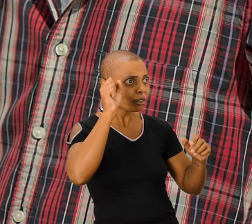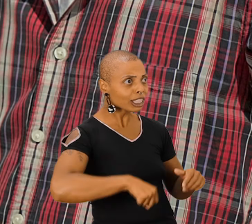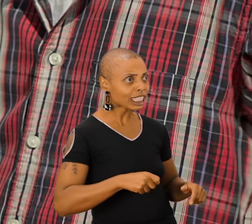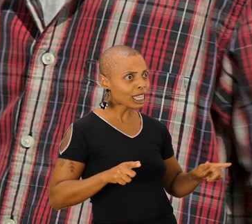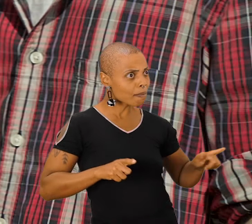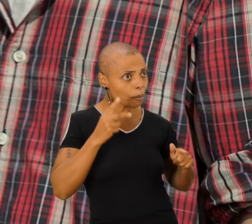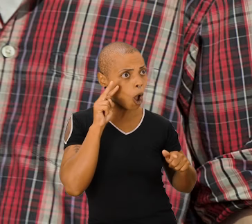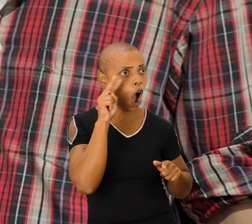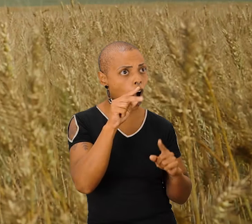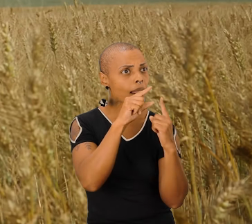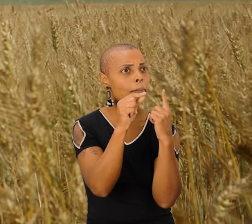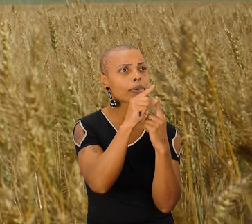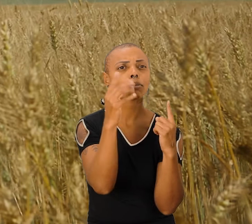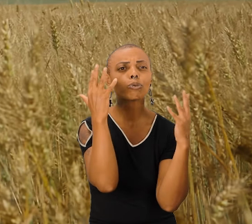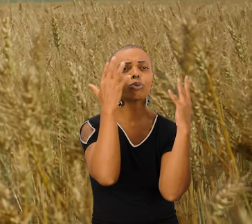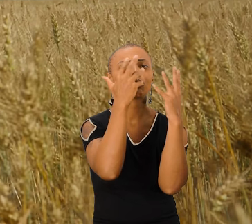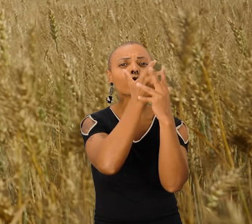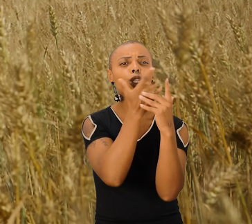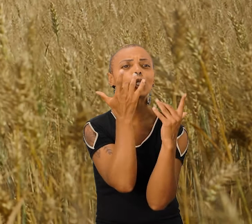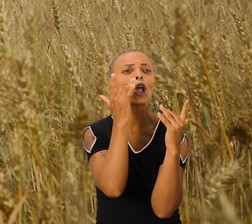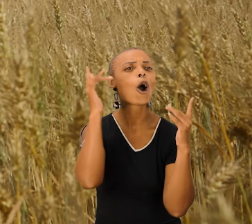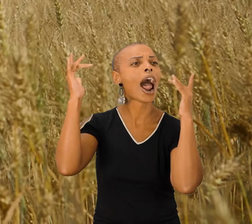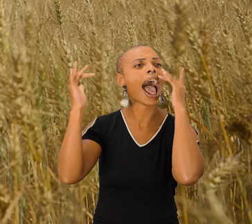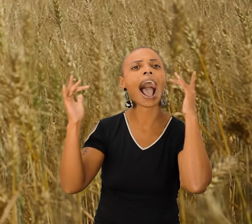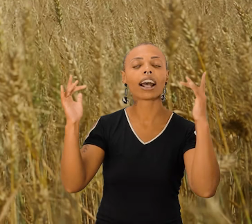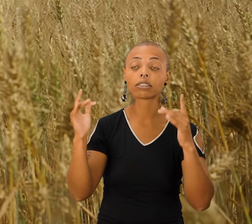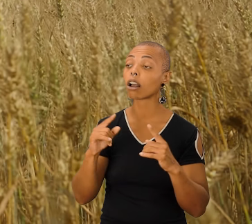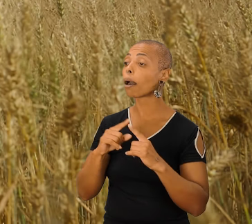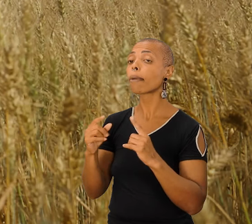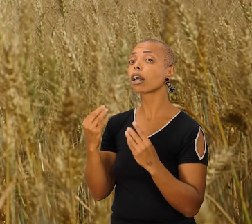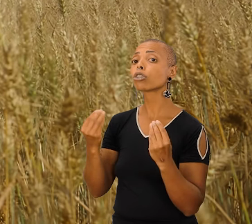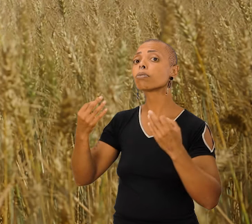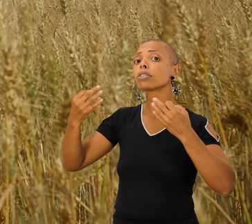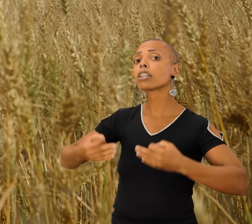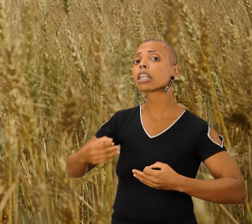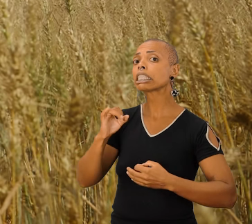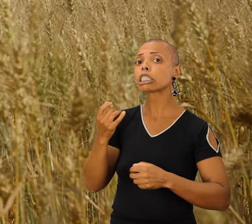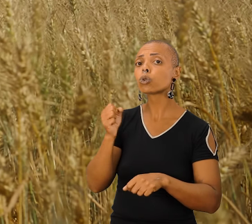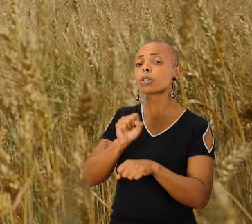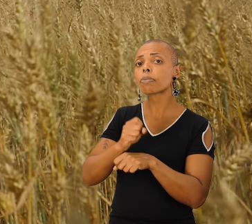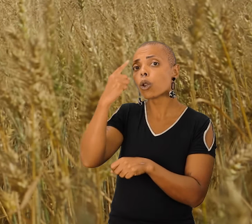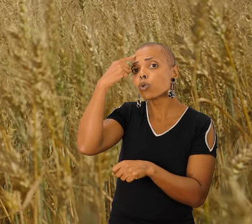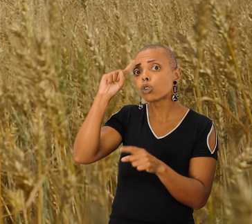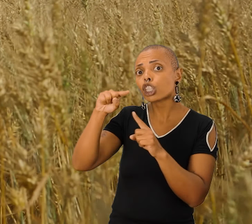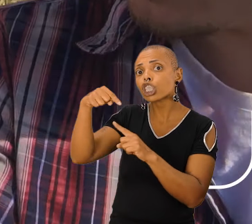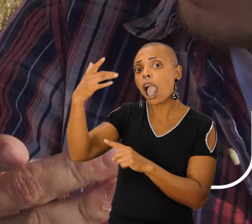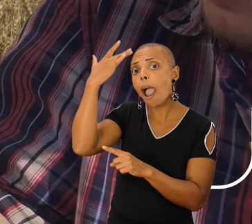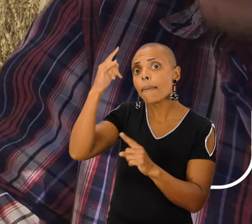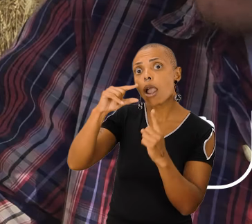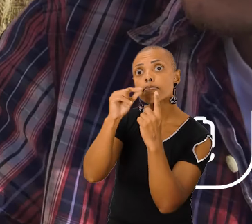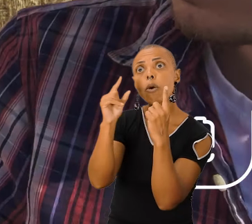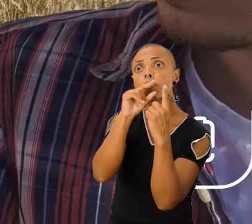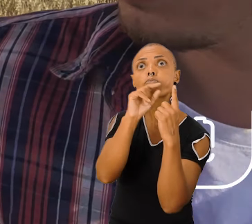[Jotapê] Really? [Dininha] Of course, cousin. Look at this wheat. It’s beautiful, all golden. [Jotapê] Yes, but maybe if we wait one more day,